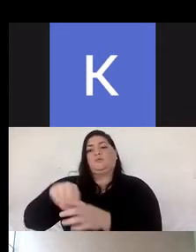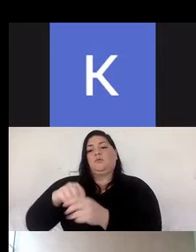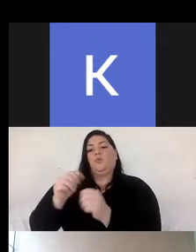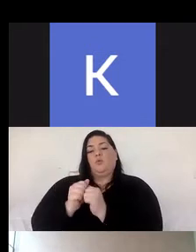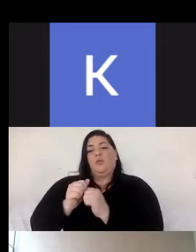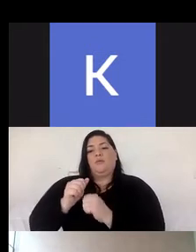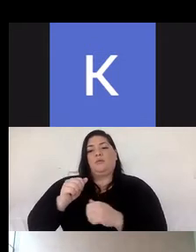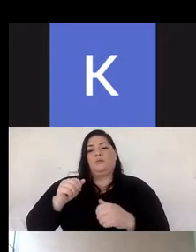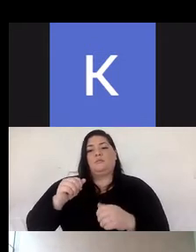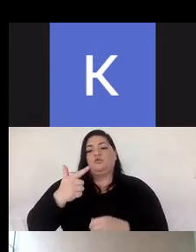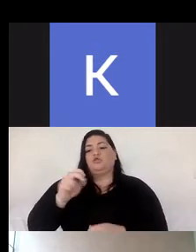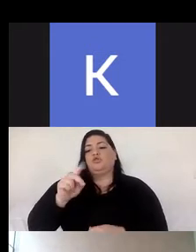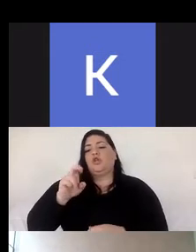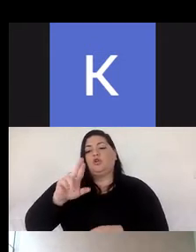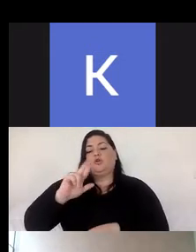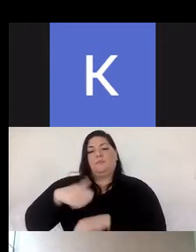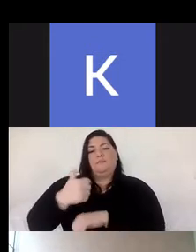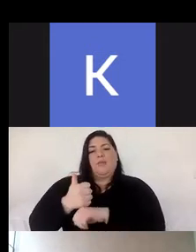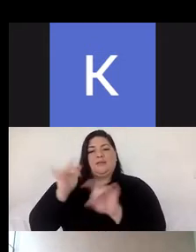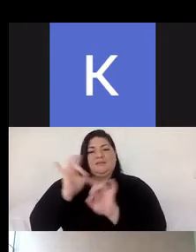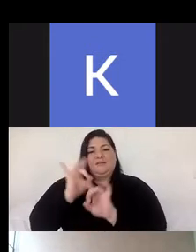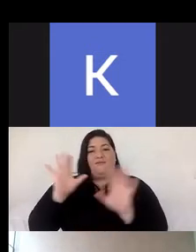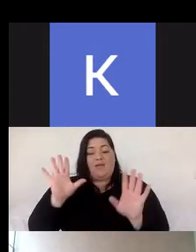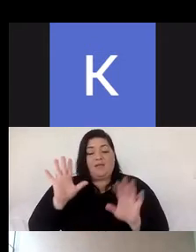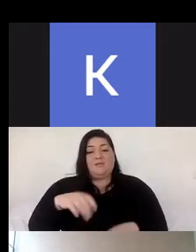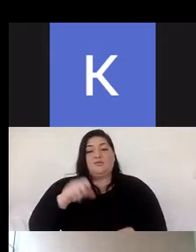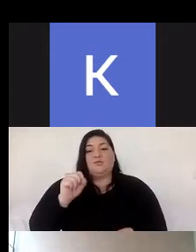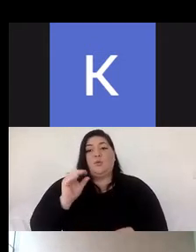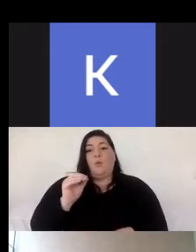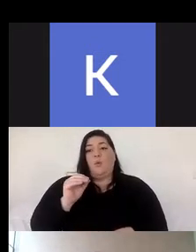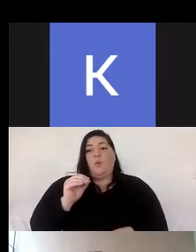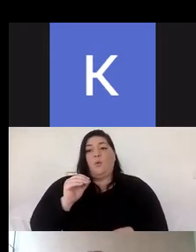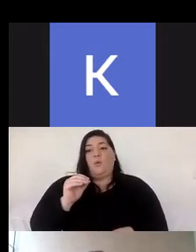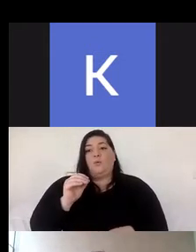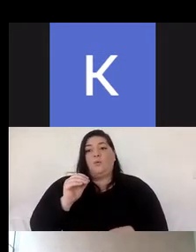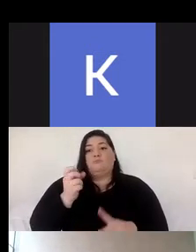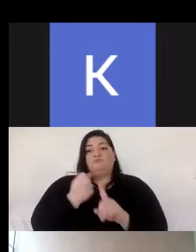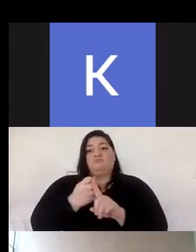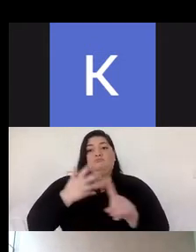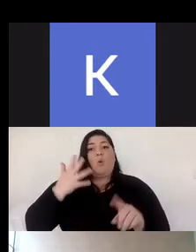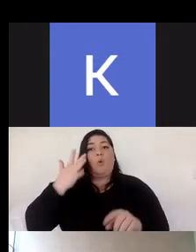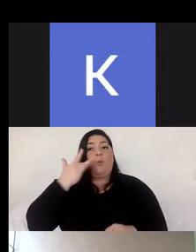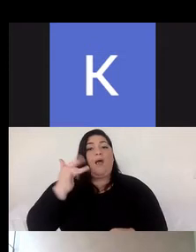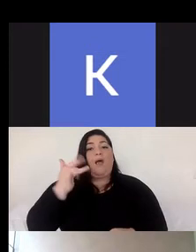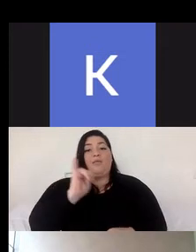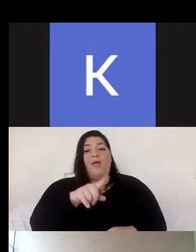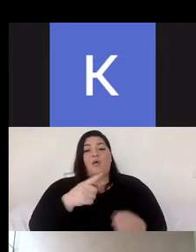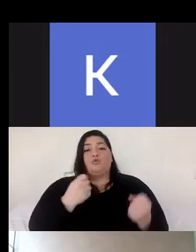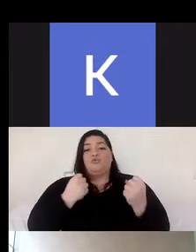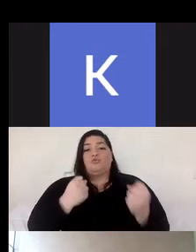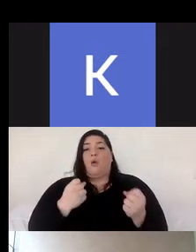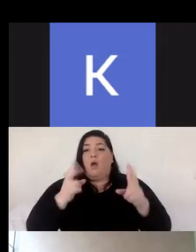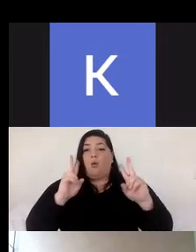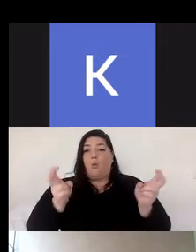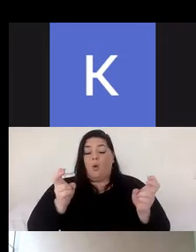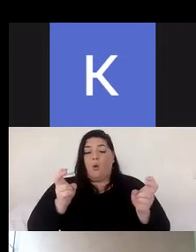So to tell you a little bit about what makes this such a strong quote-- it's clear.